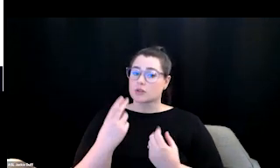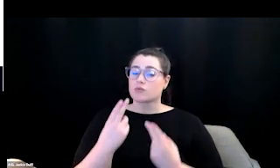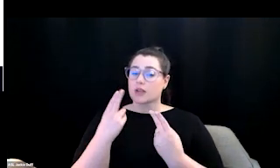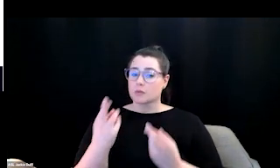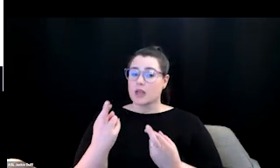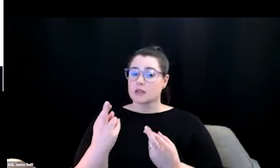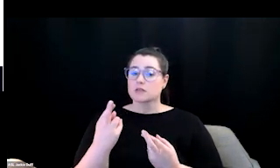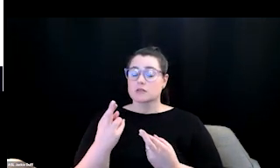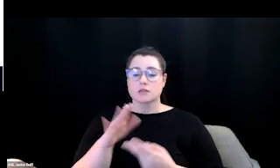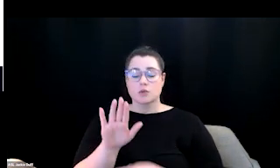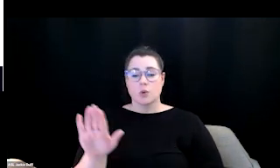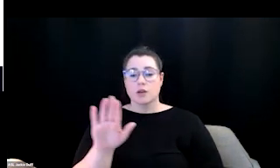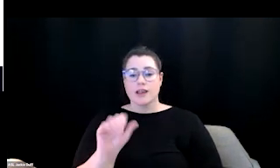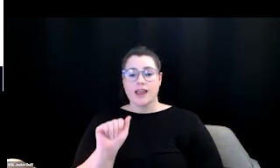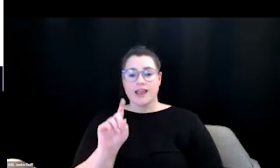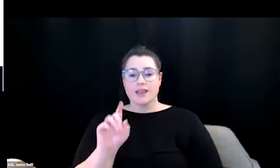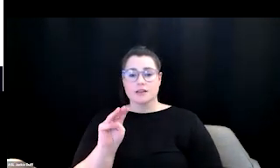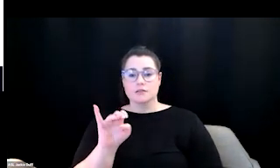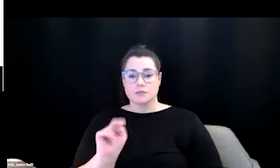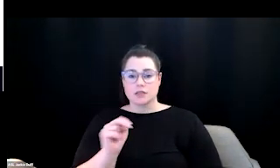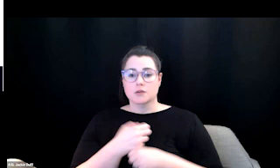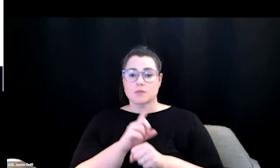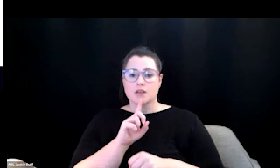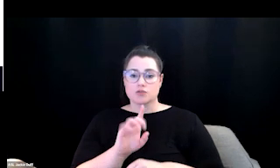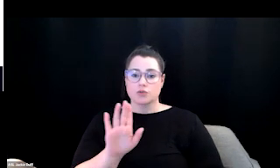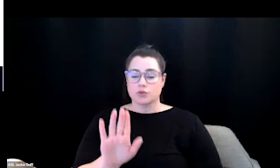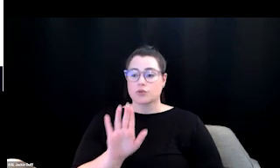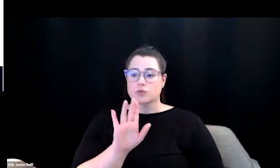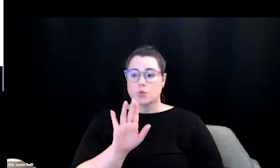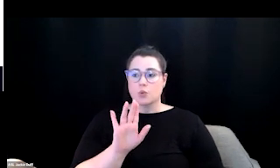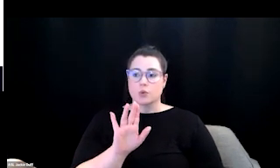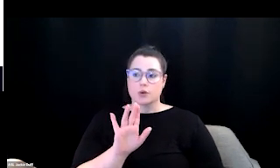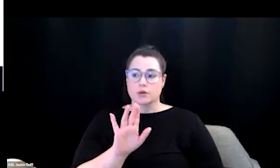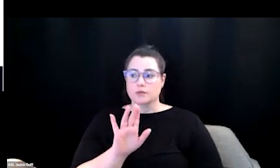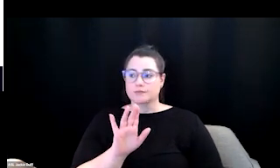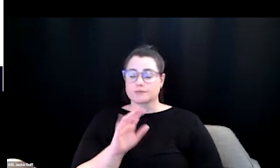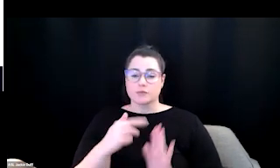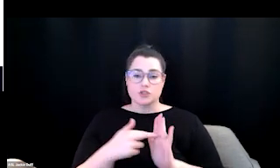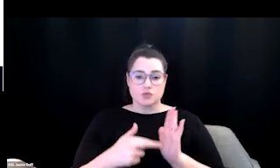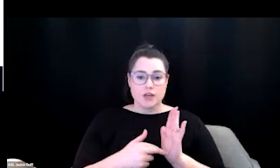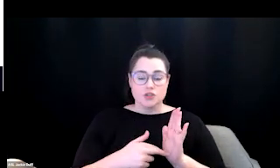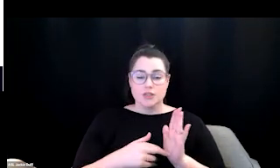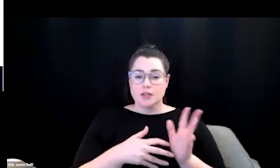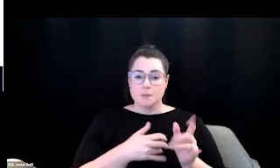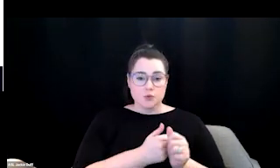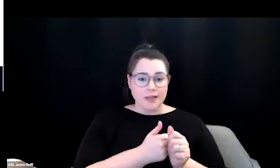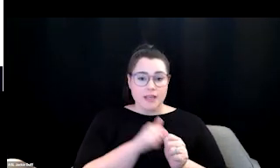to make sure your SAM.gov registration is up to date and is current. It is not expired.